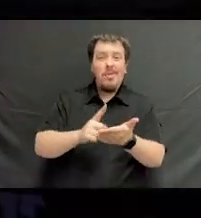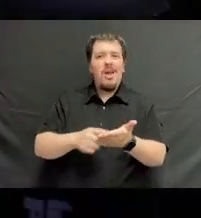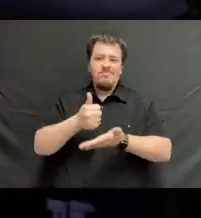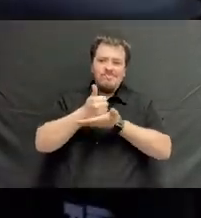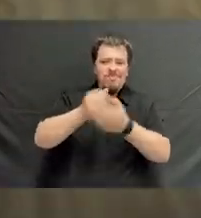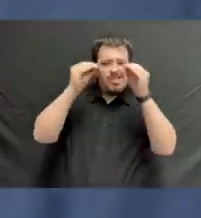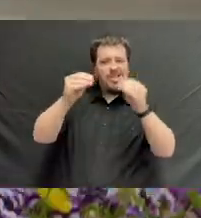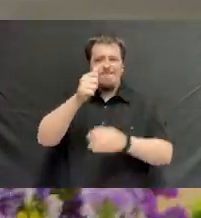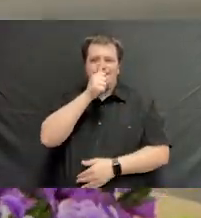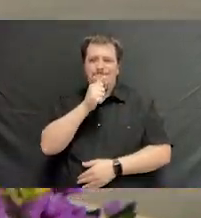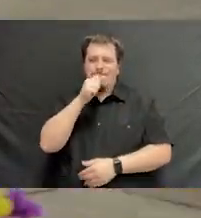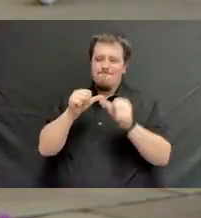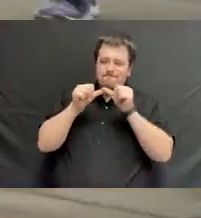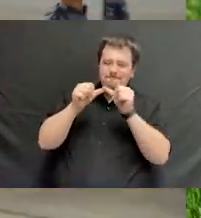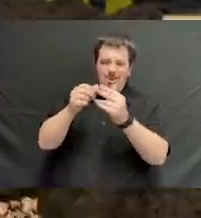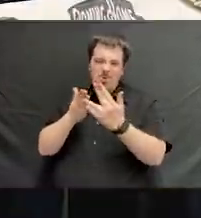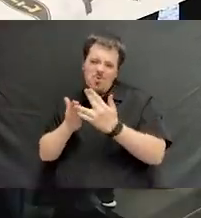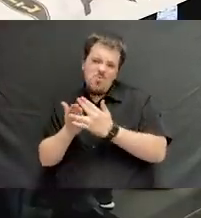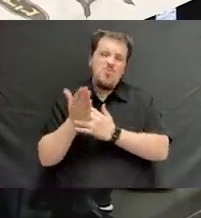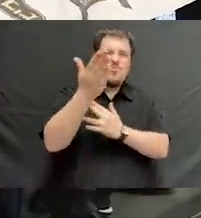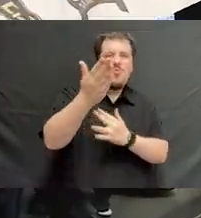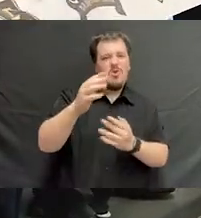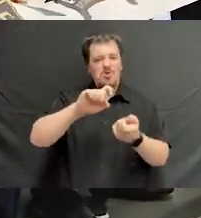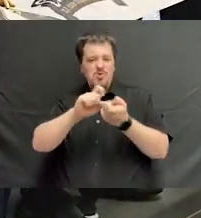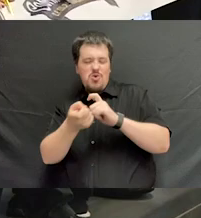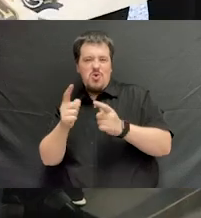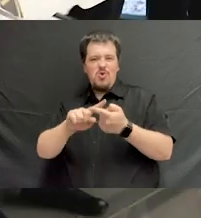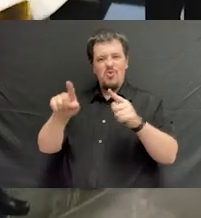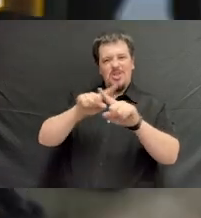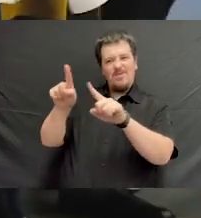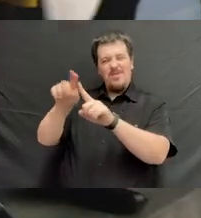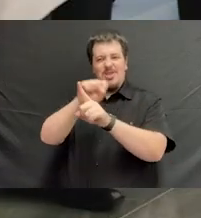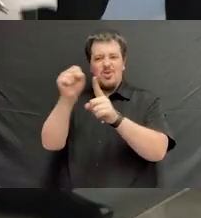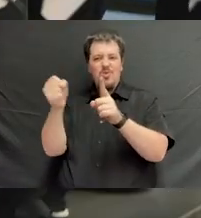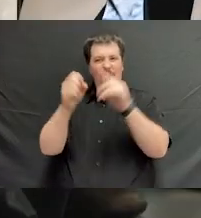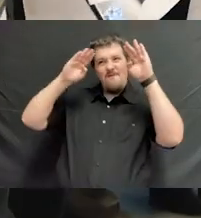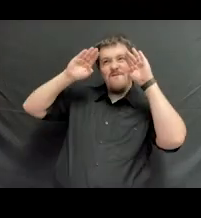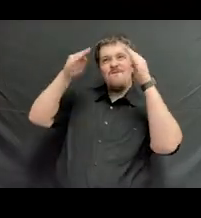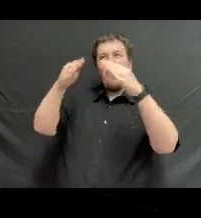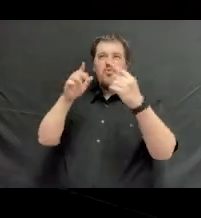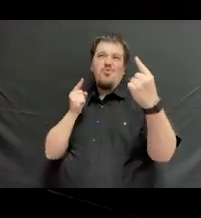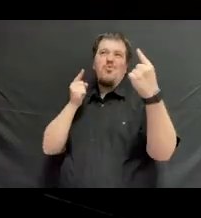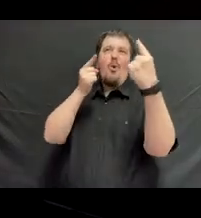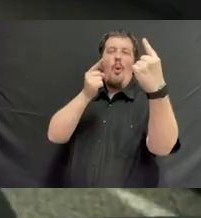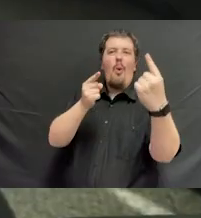resilience in overcoming barriers, adapting to change, remaining focused on your goals. A journey that helped you to find